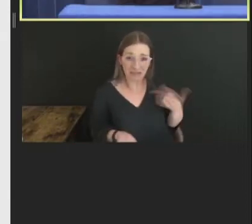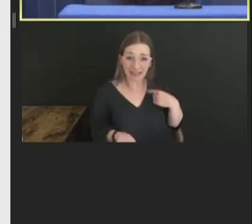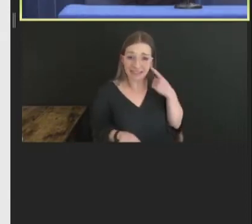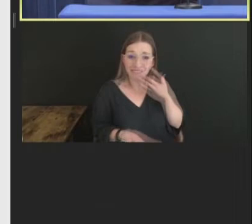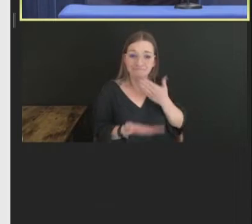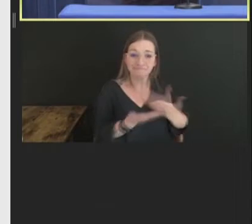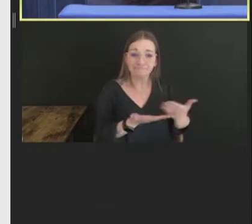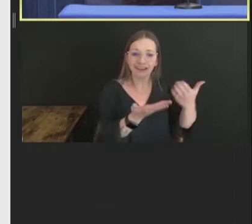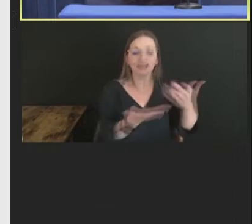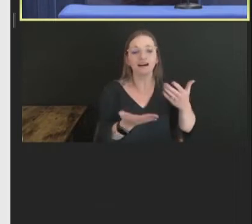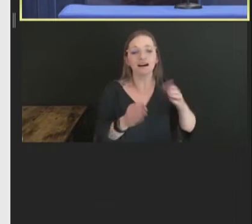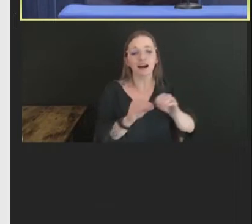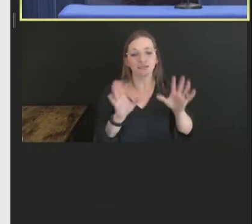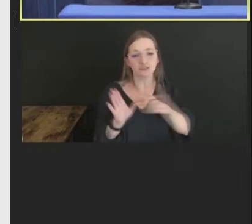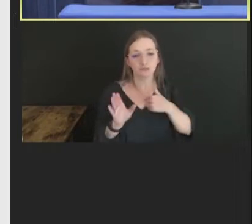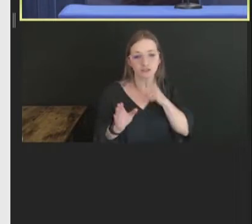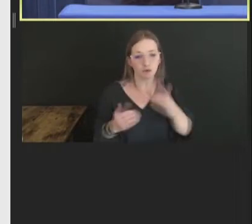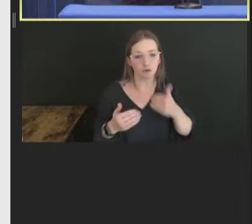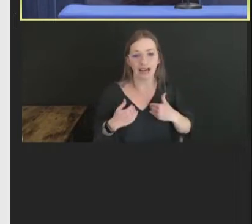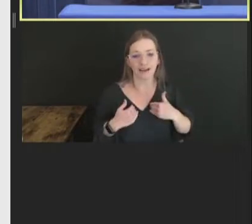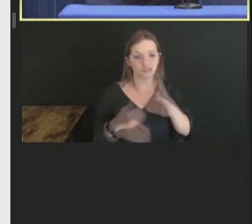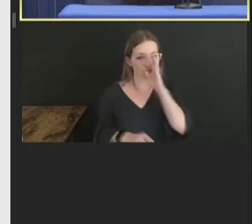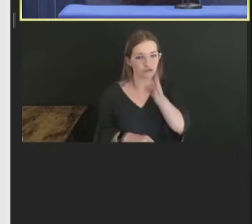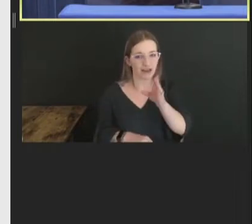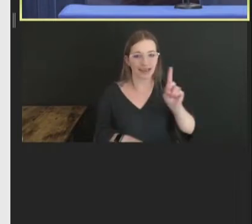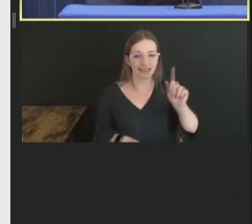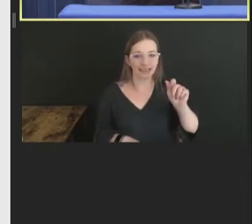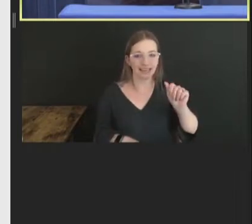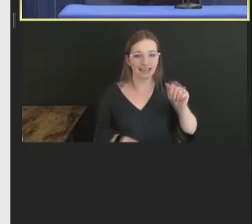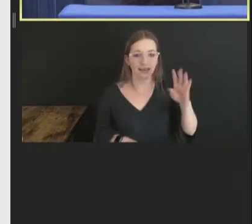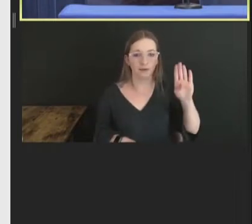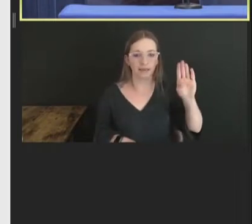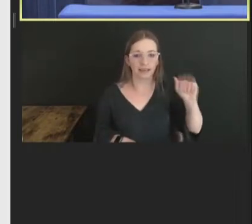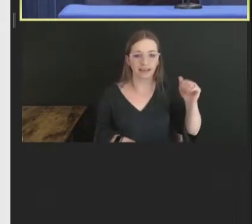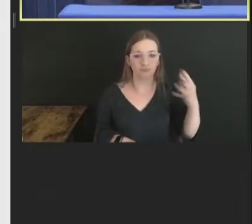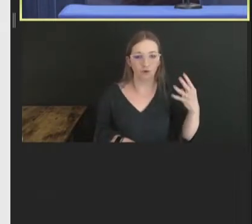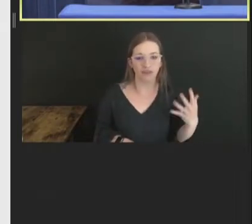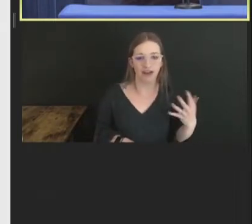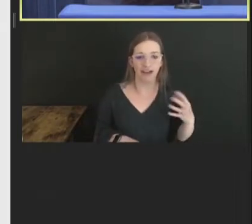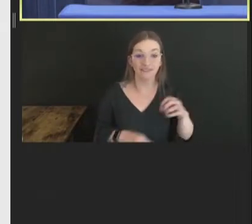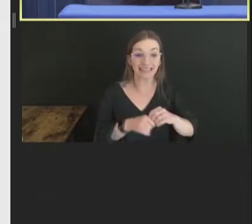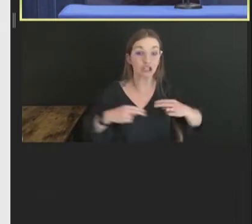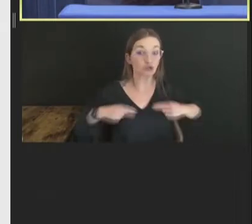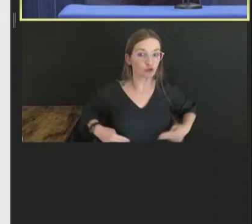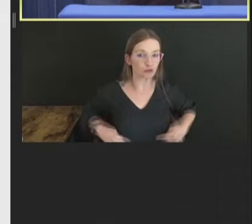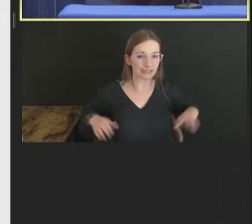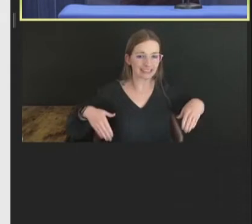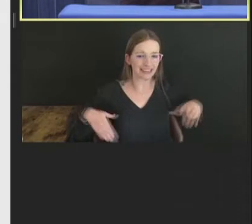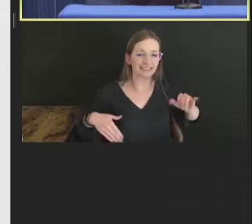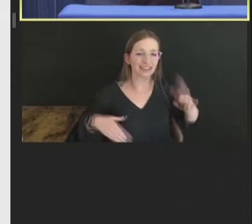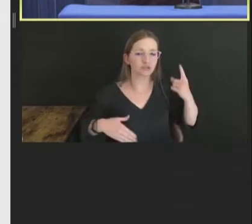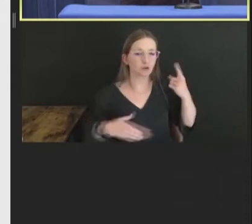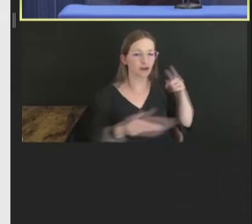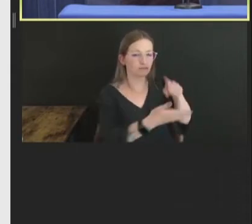direct data of BA.4/5 itself in humans, and that's been a criticism, but I think we're to the point